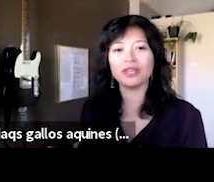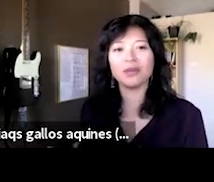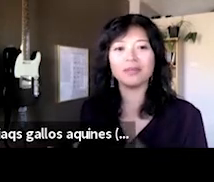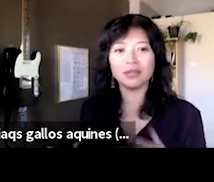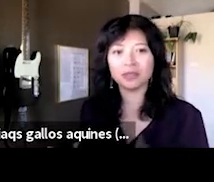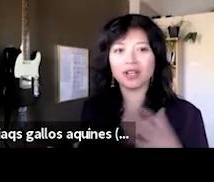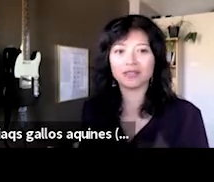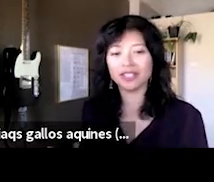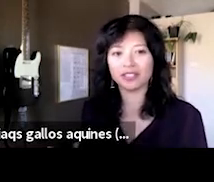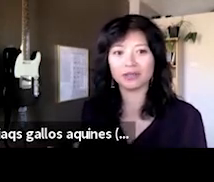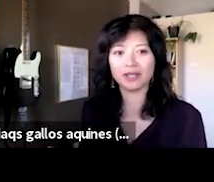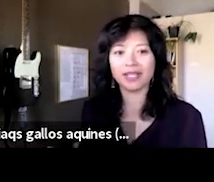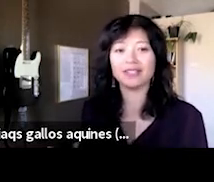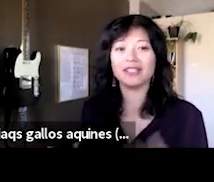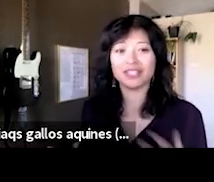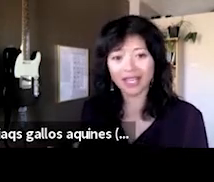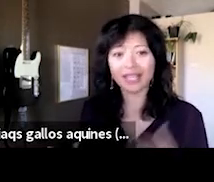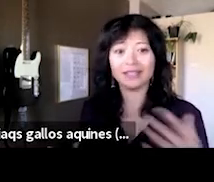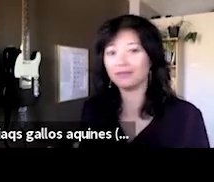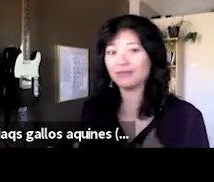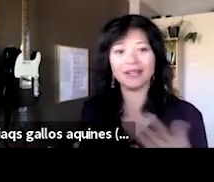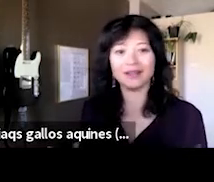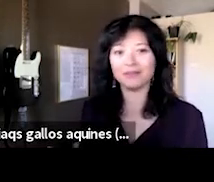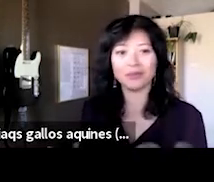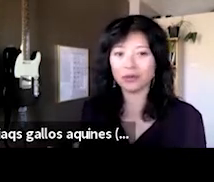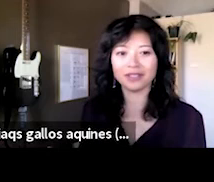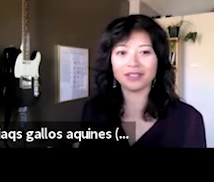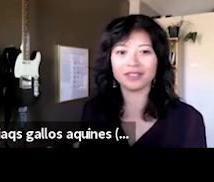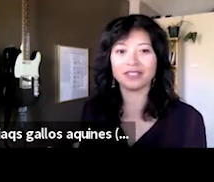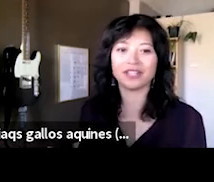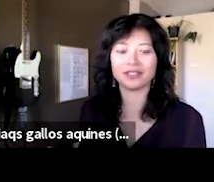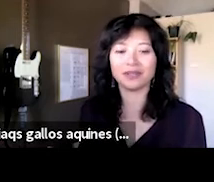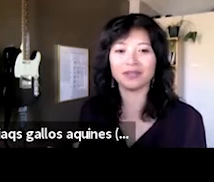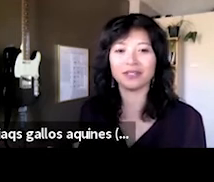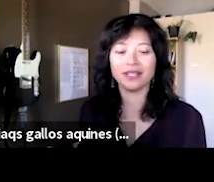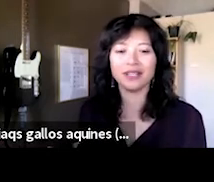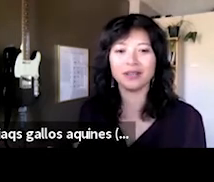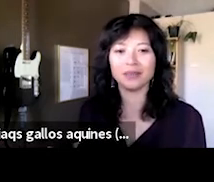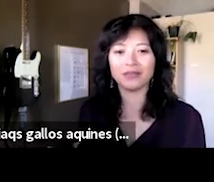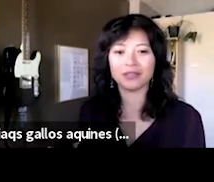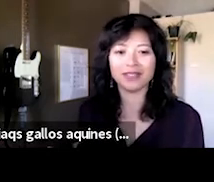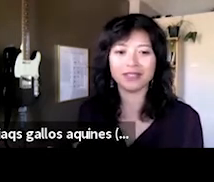but multiple conversations around that, in July, more discussions around braver spaces,